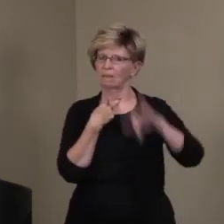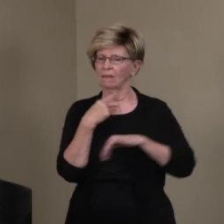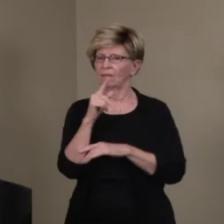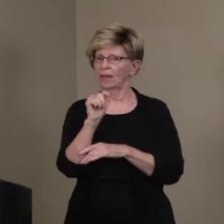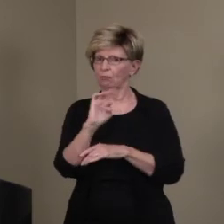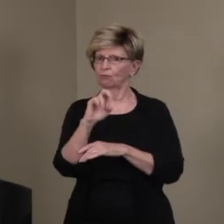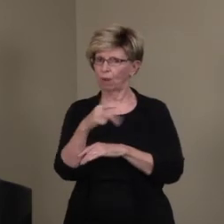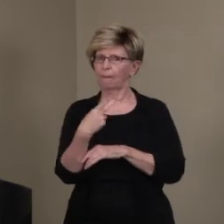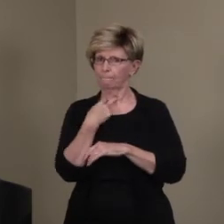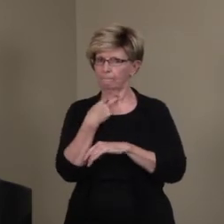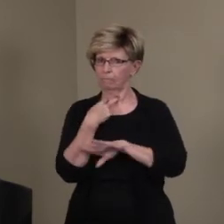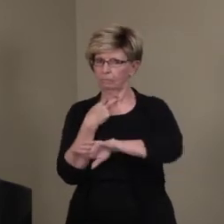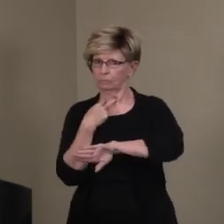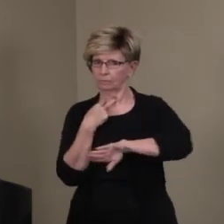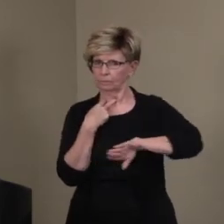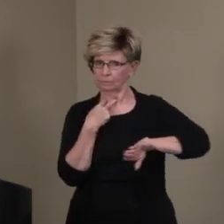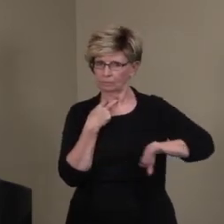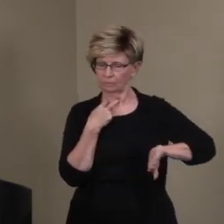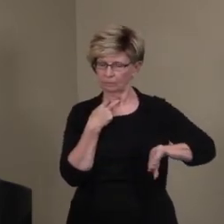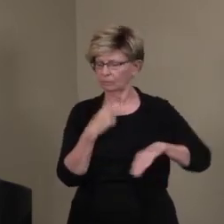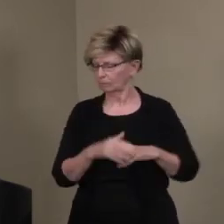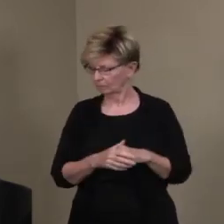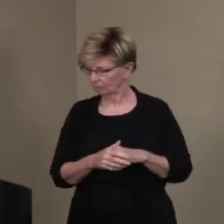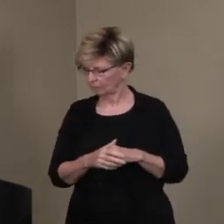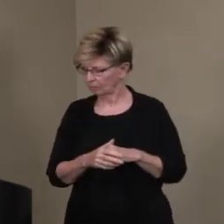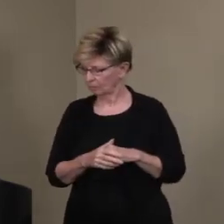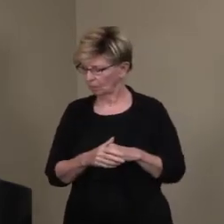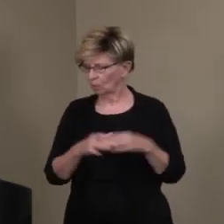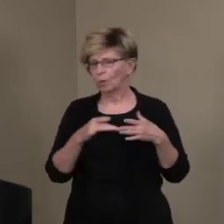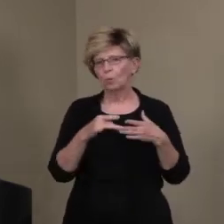and they go track